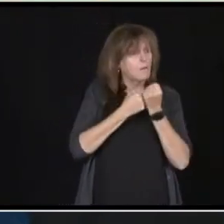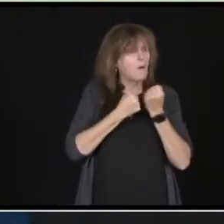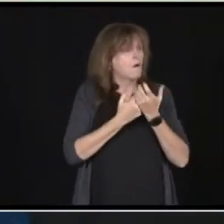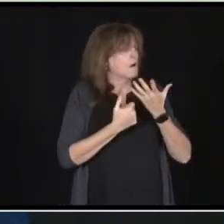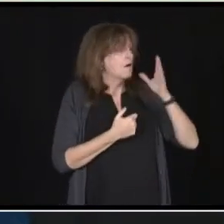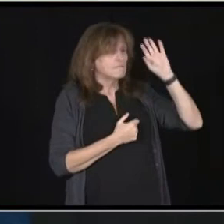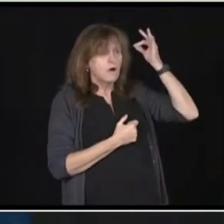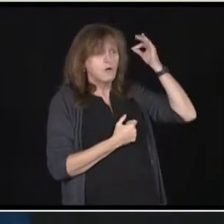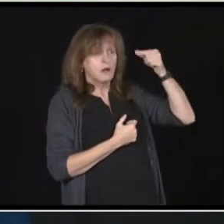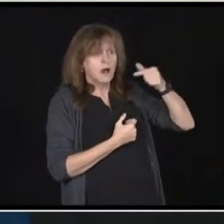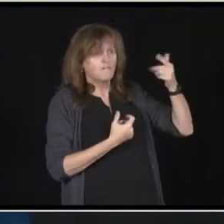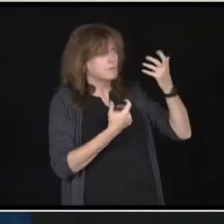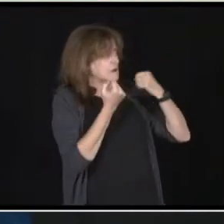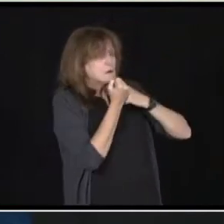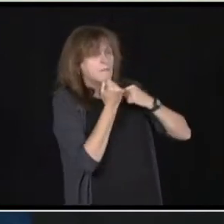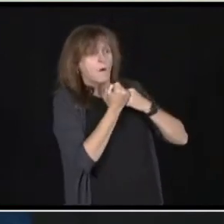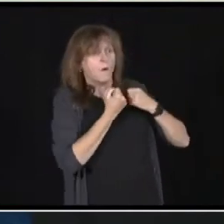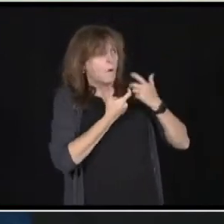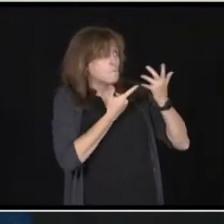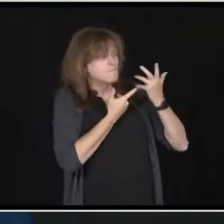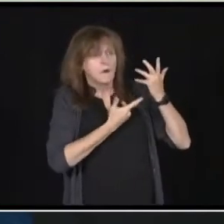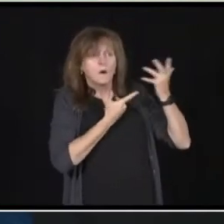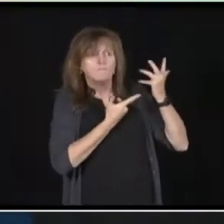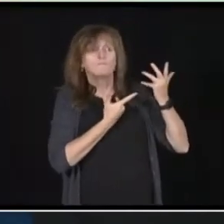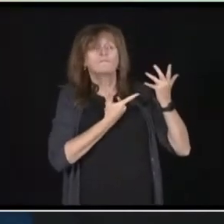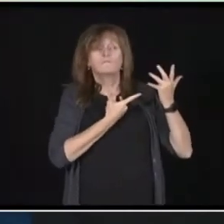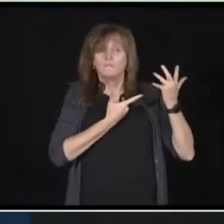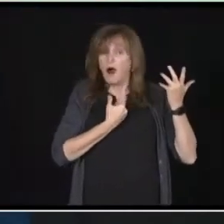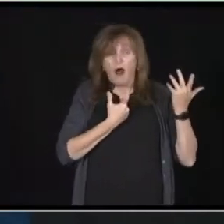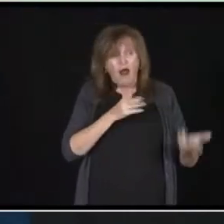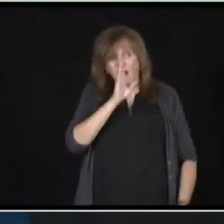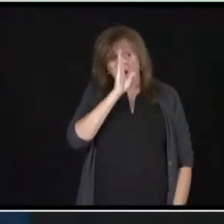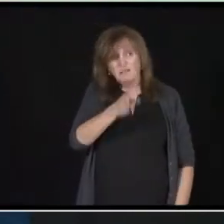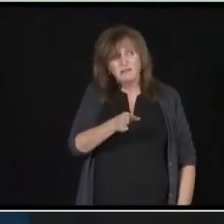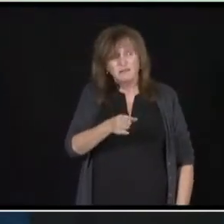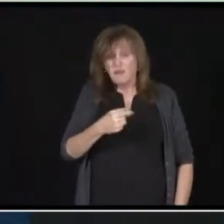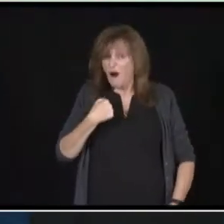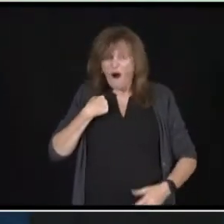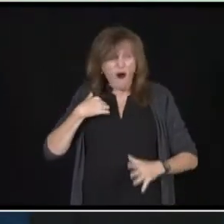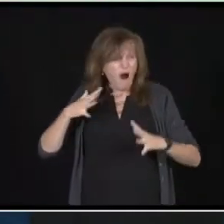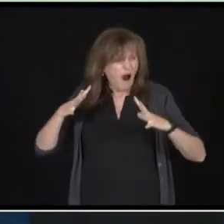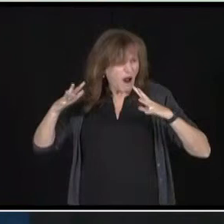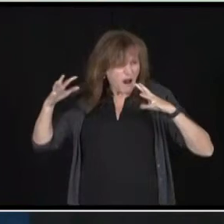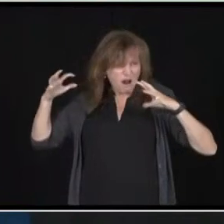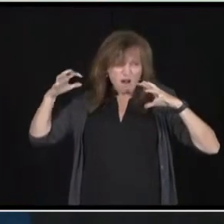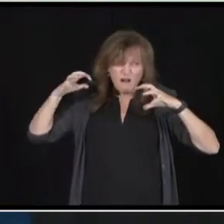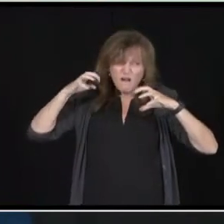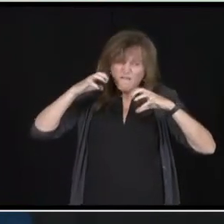very frank, all of the municipalities. And I appreciate all of the premier's support. When we were negotiating with the federal